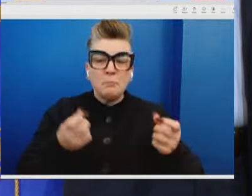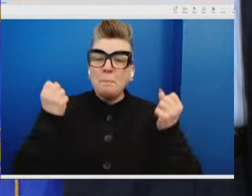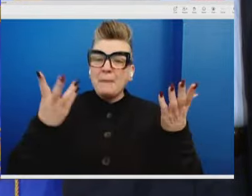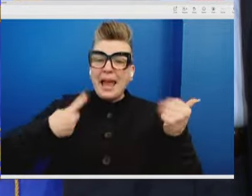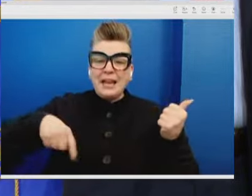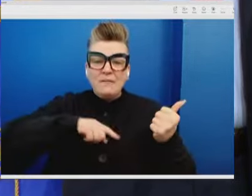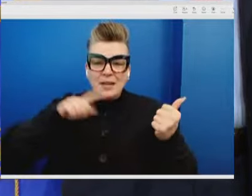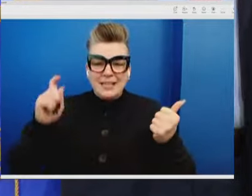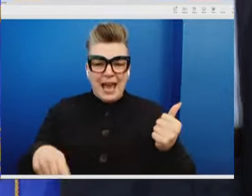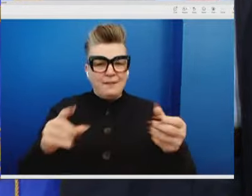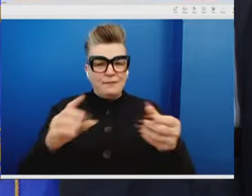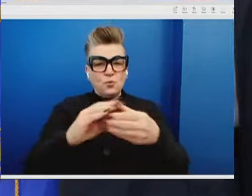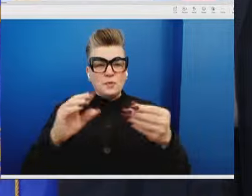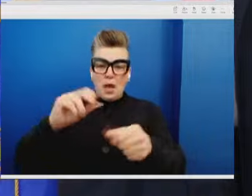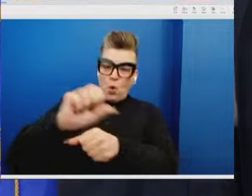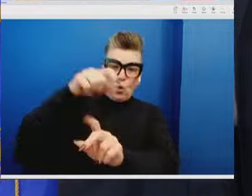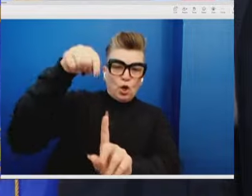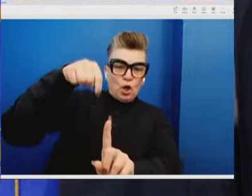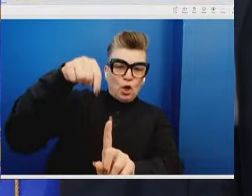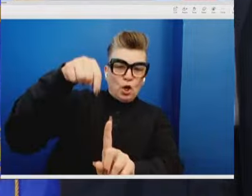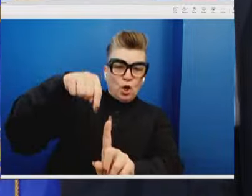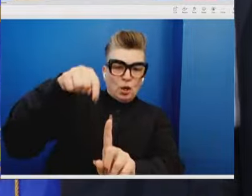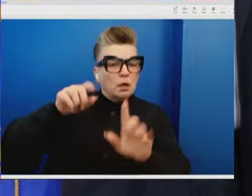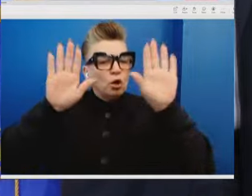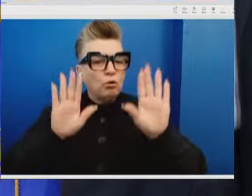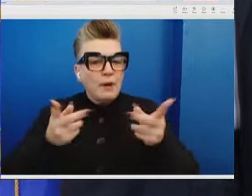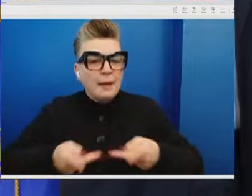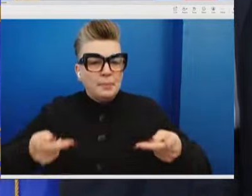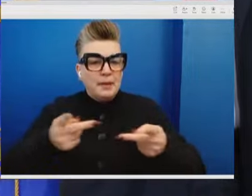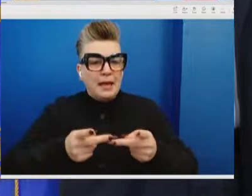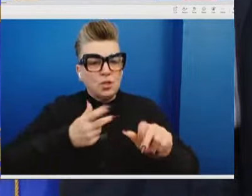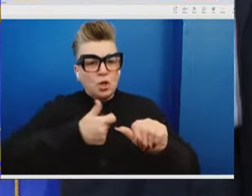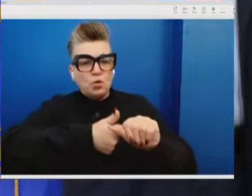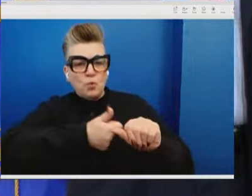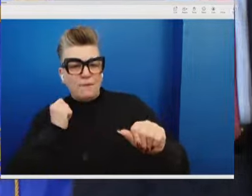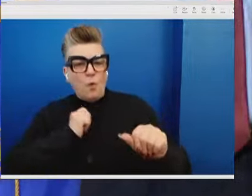the best places to avoid loneliness. For good or for bad, you're forced to be with people and get